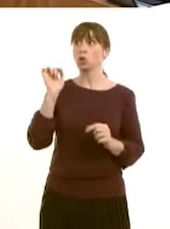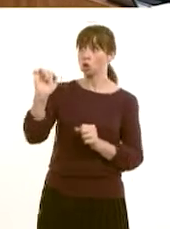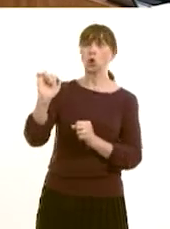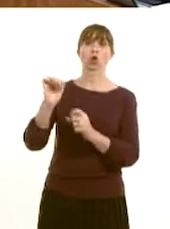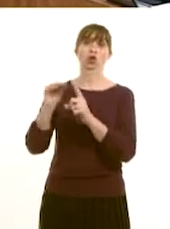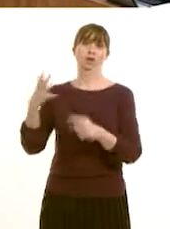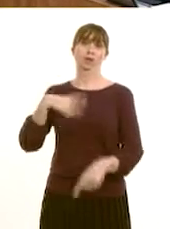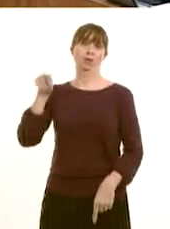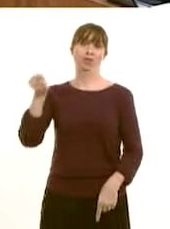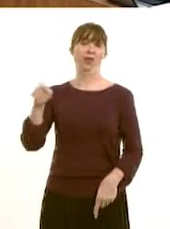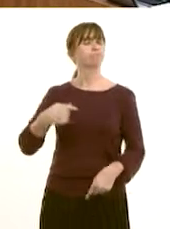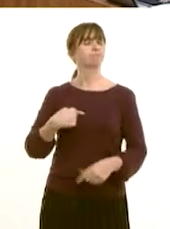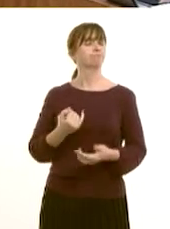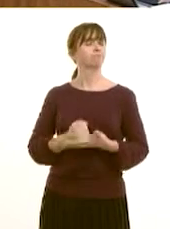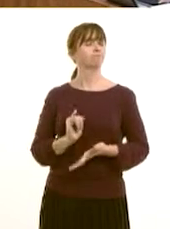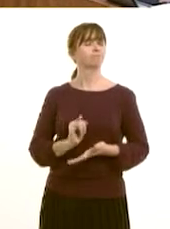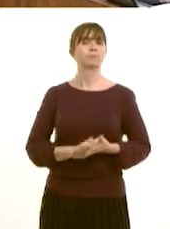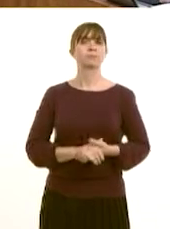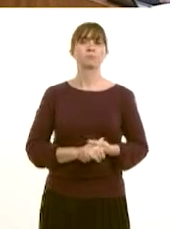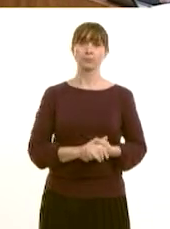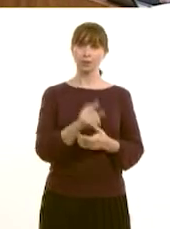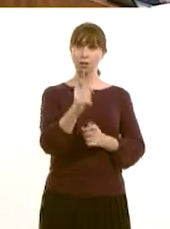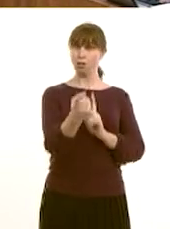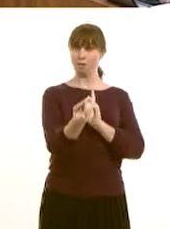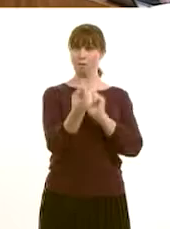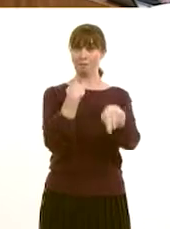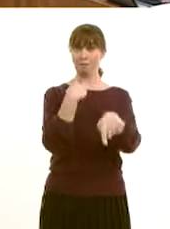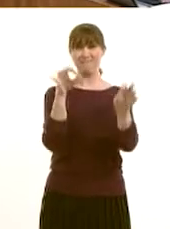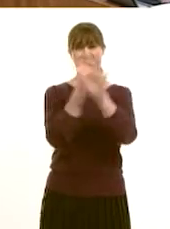Andrew R.T. Davies: Youíve offered no answers whatsoever, First Minister.